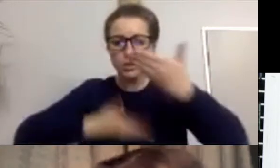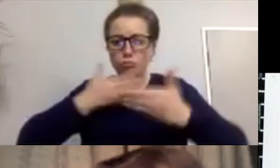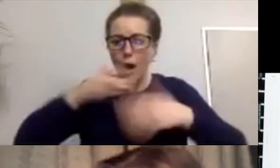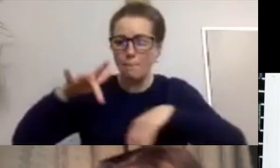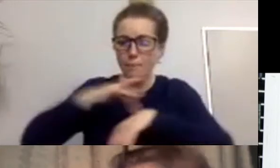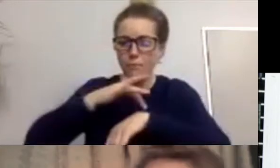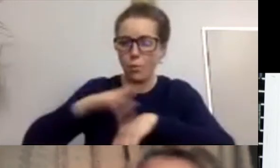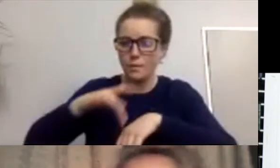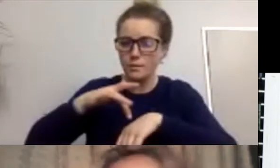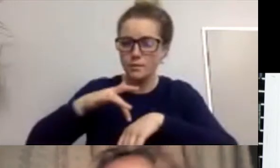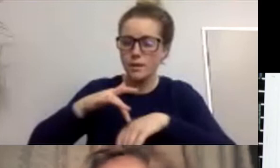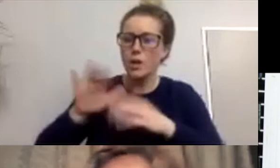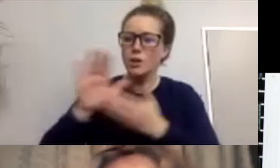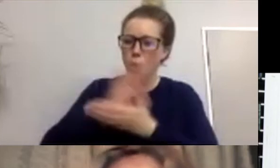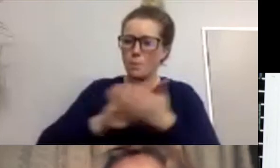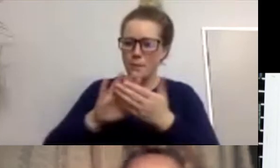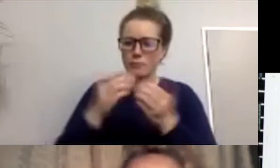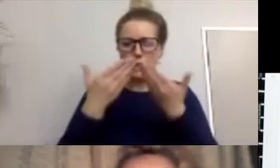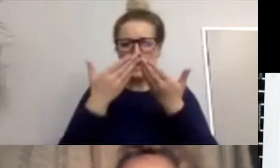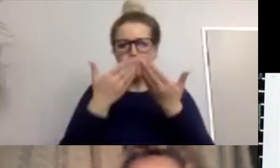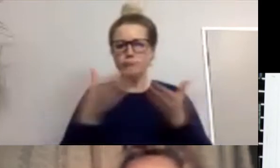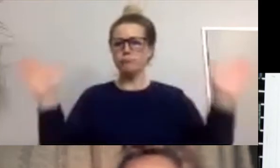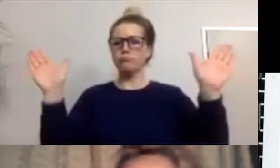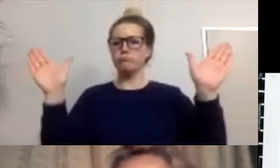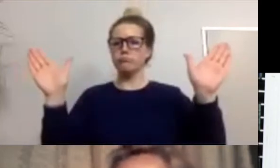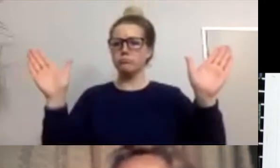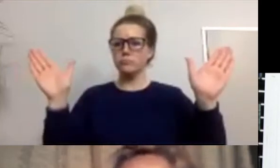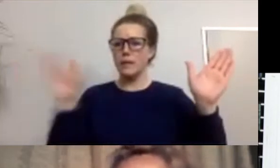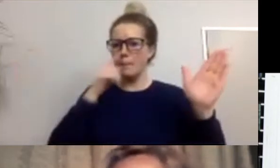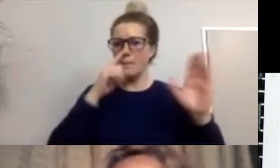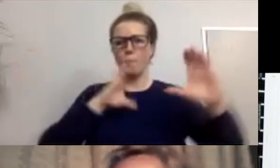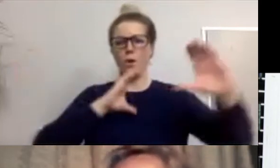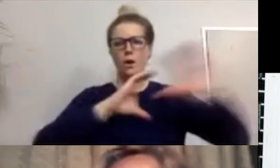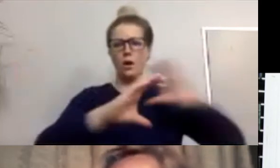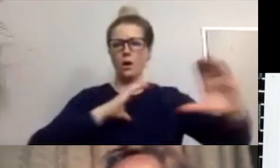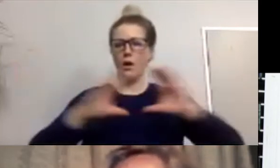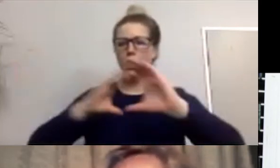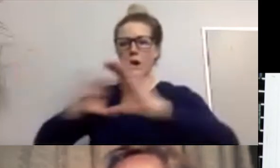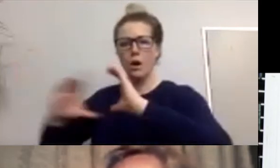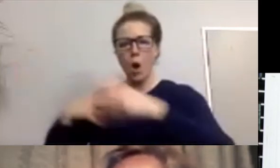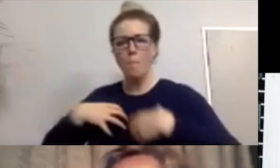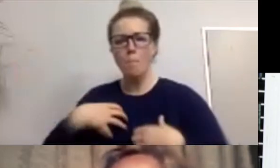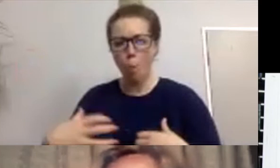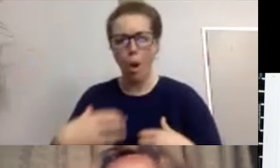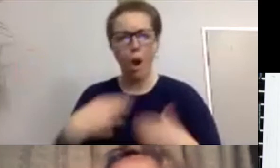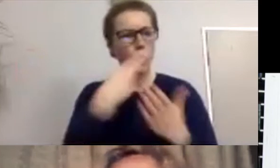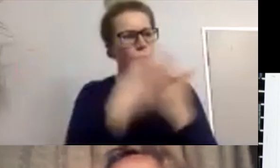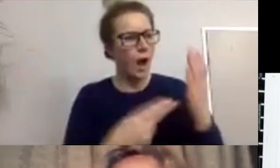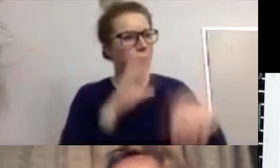so it has kind of opened doors in communication between the arts organisations which I really like.